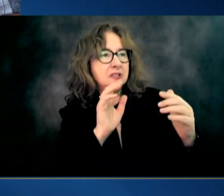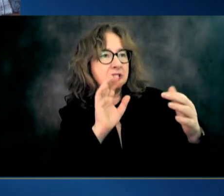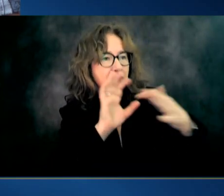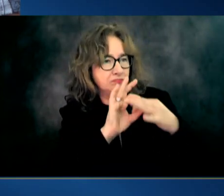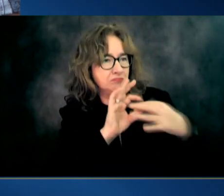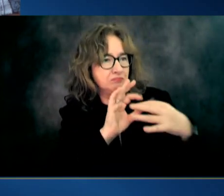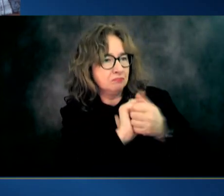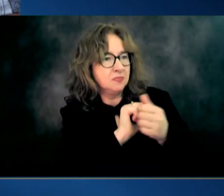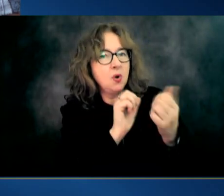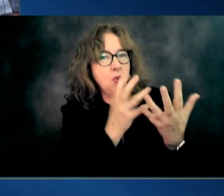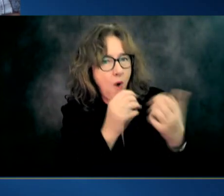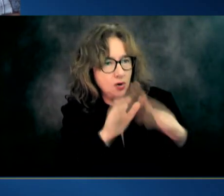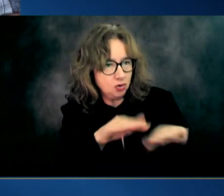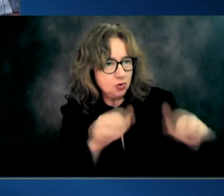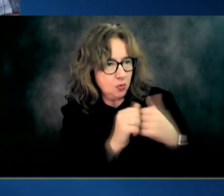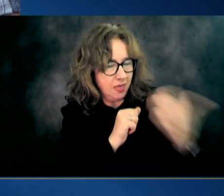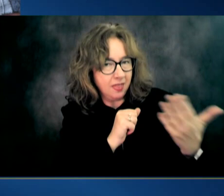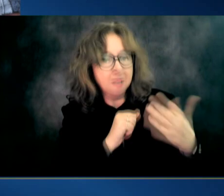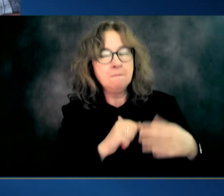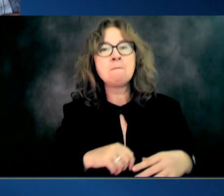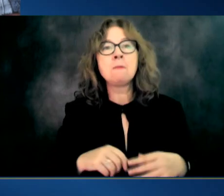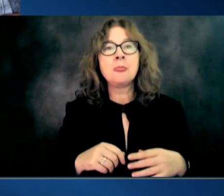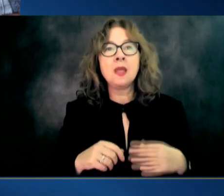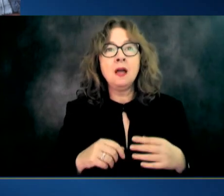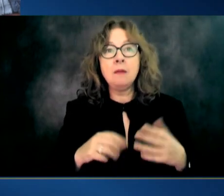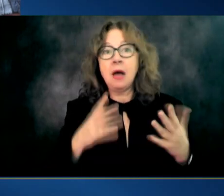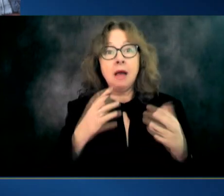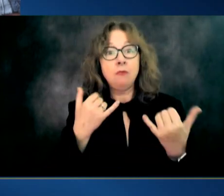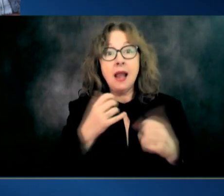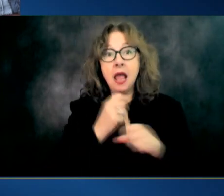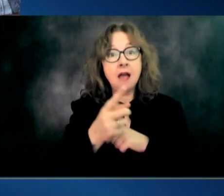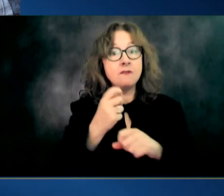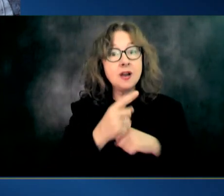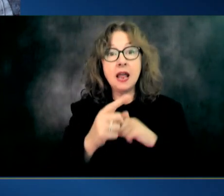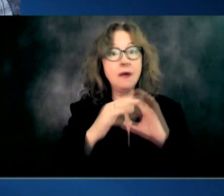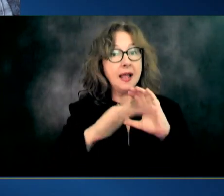But every year I get an email saying, "Just letting you know your cells are